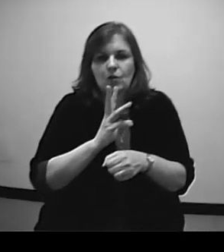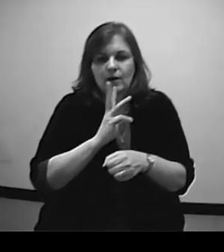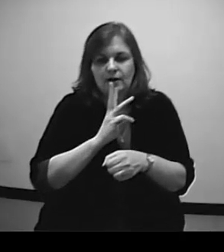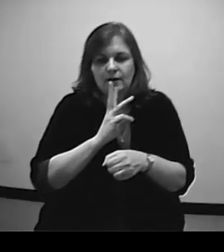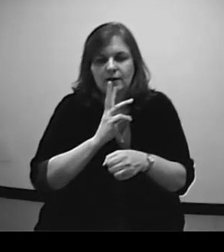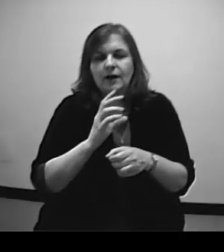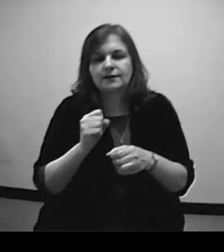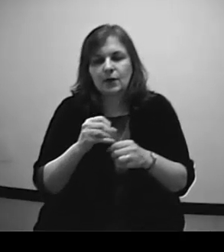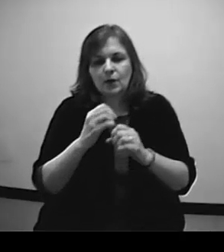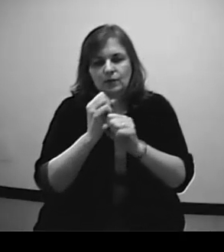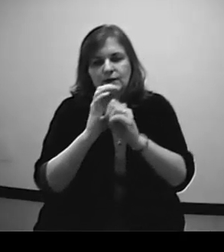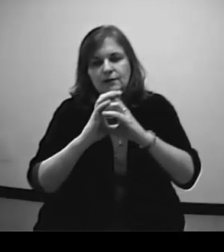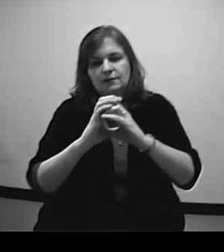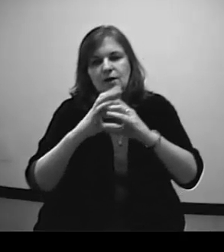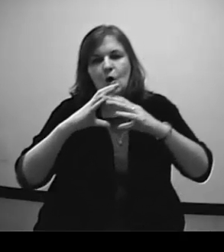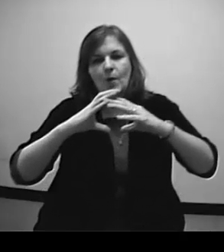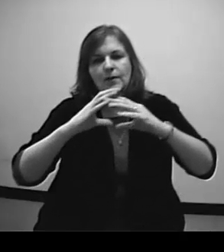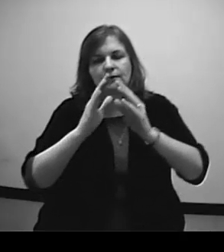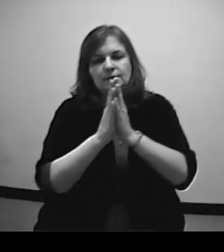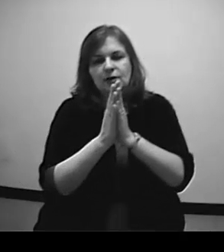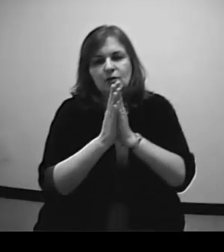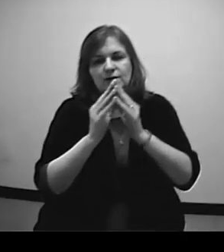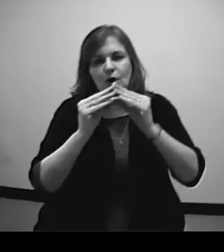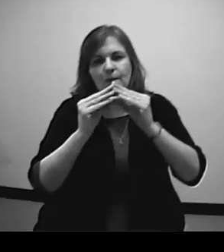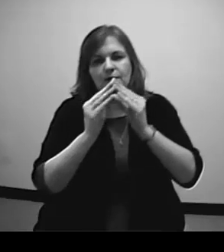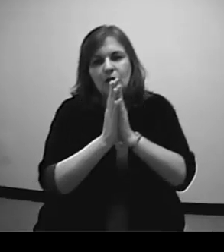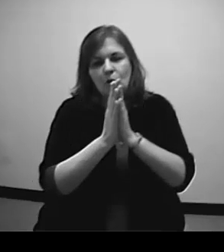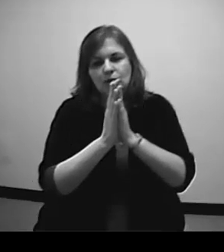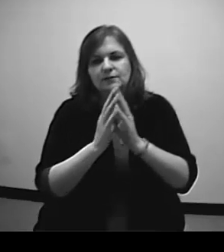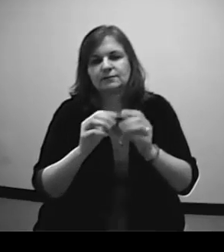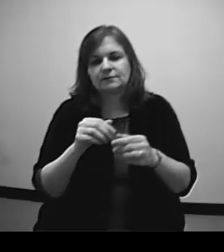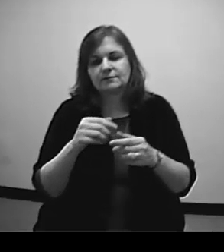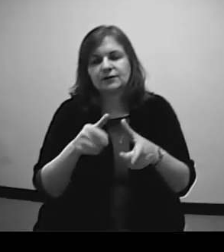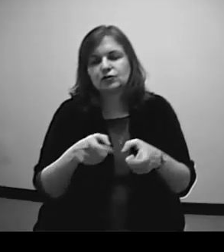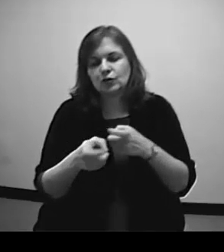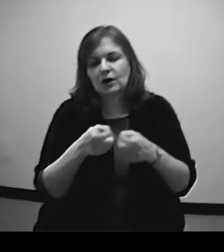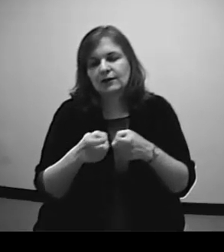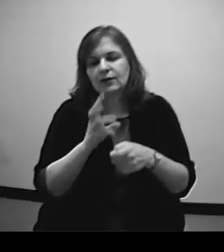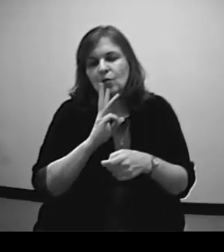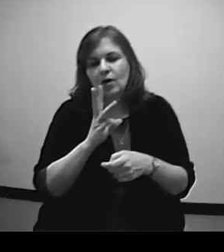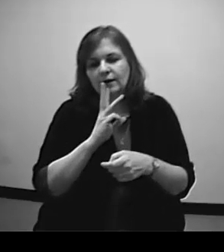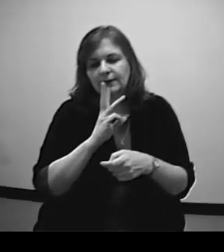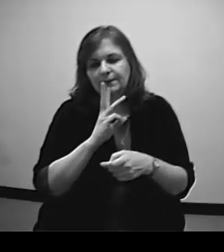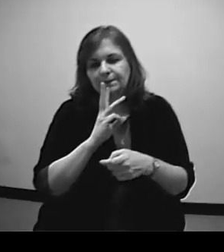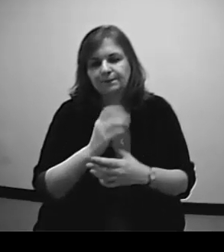they'll help release water as needed